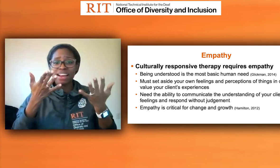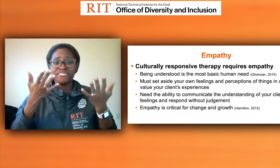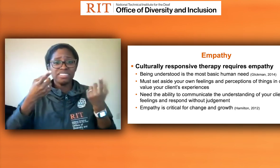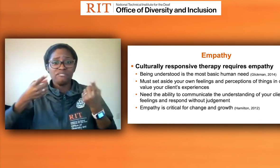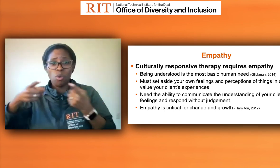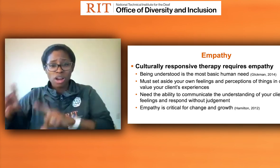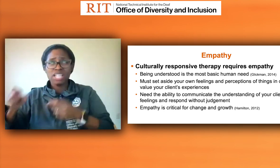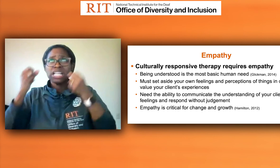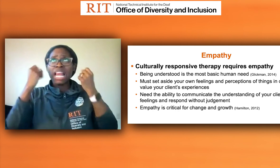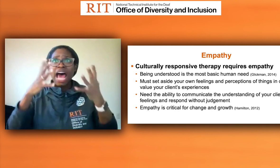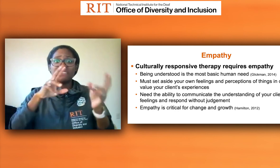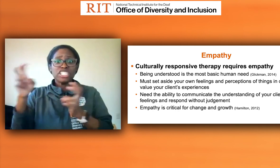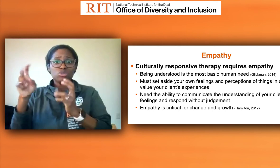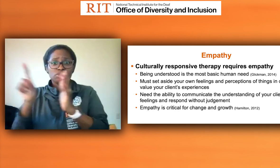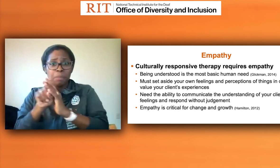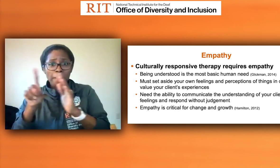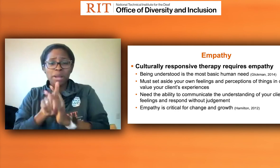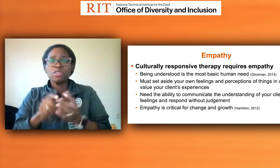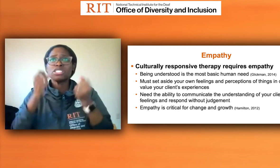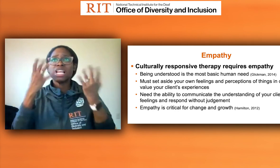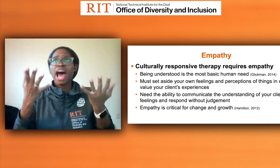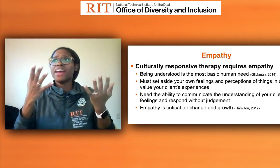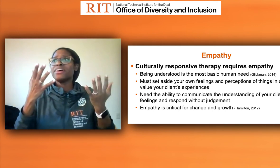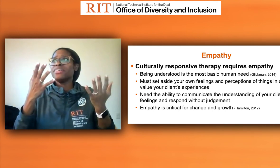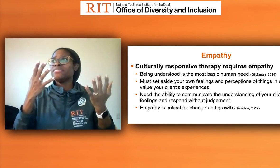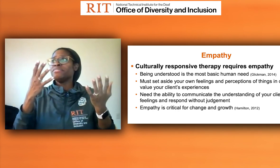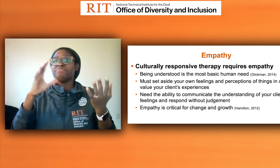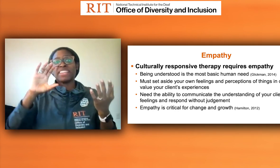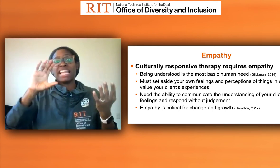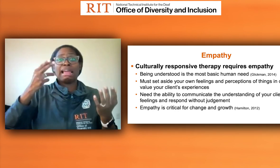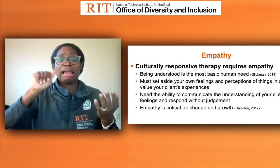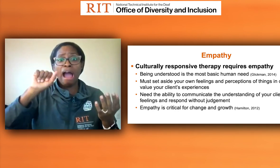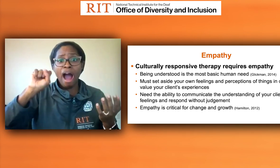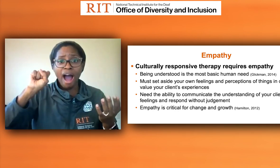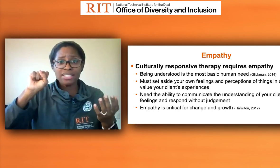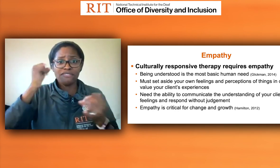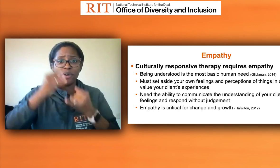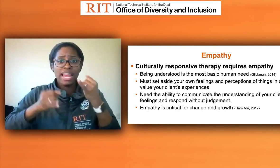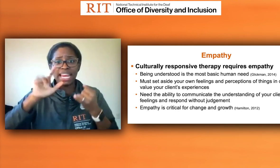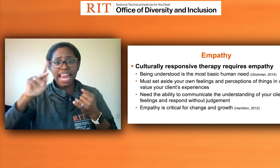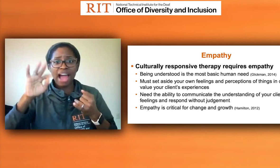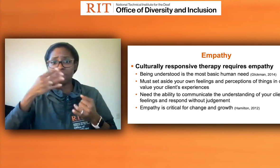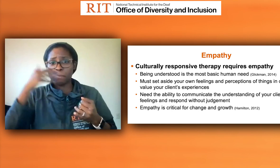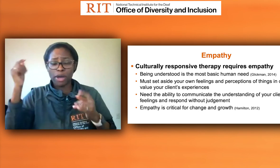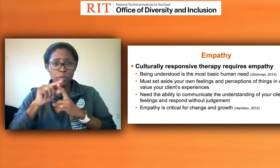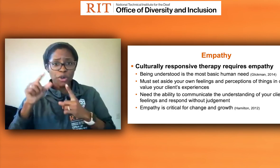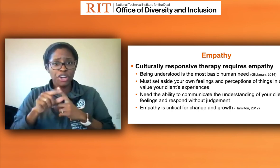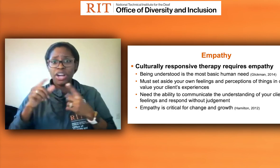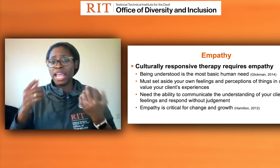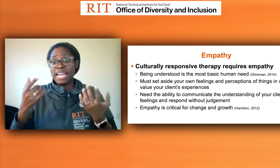Well, now is the time. If you're asking why, it's because with all of the chaos, for lack of a better word,